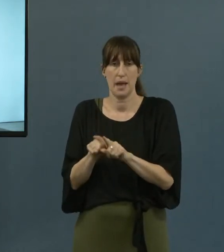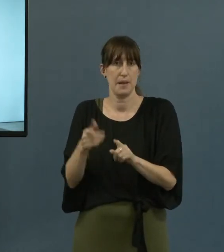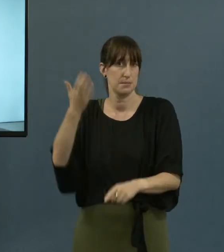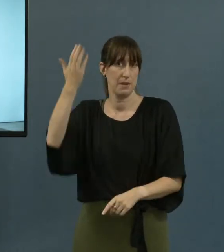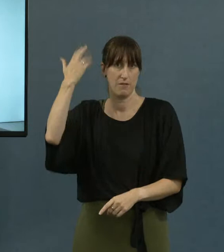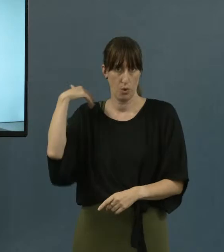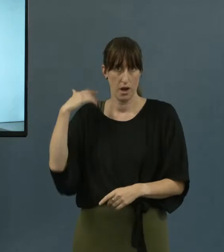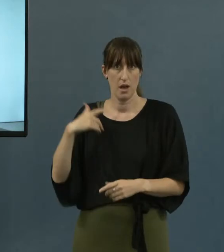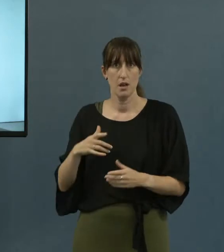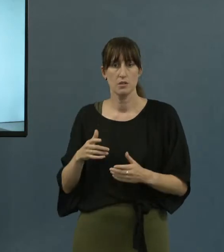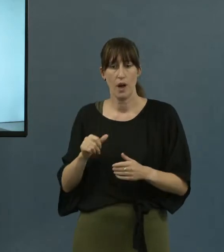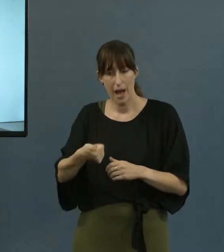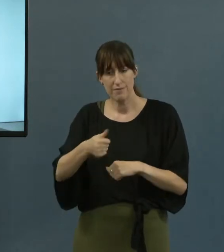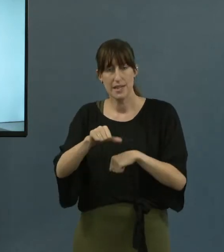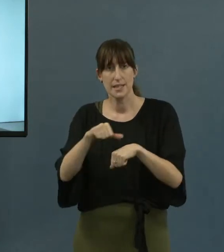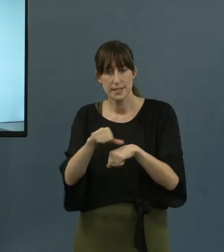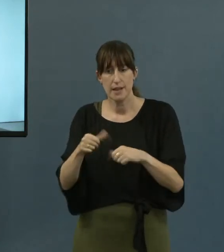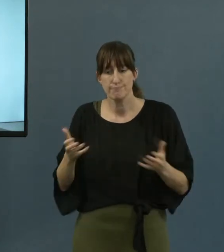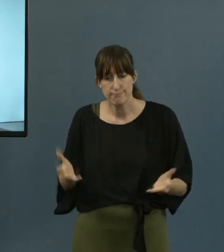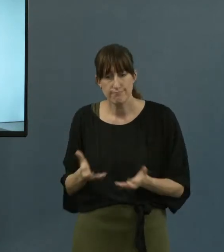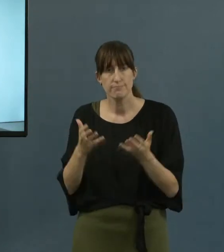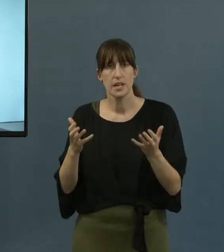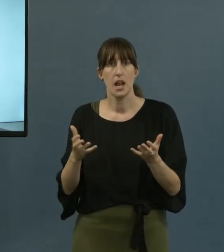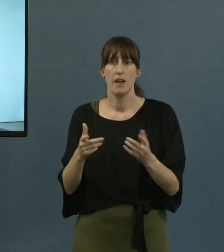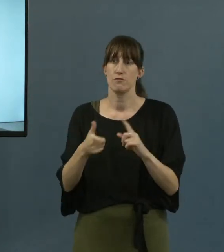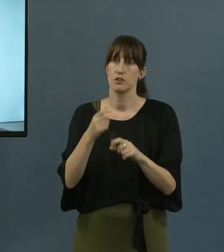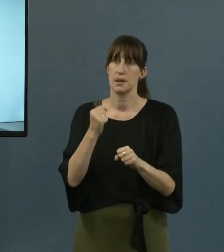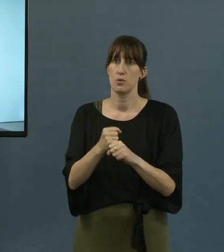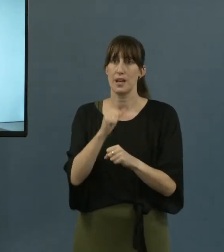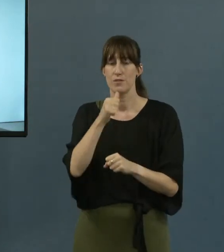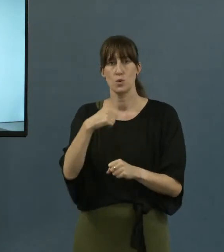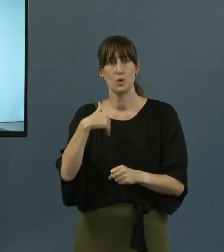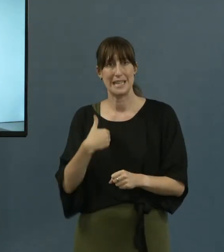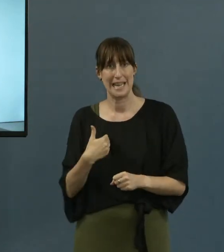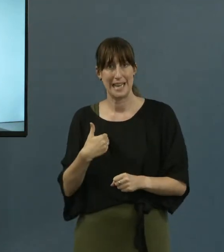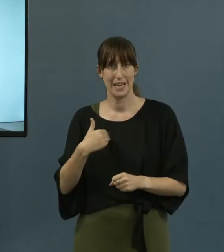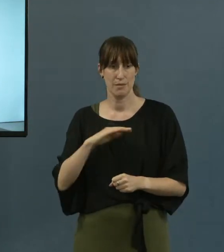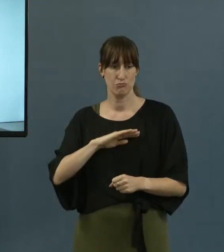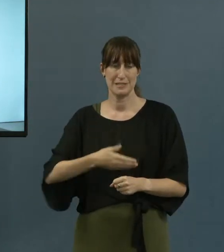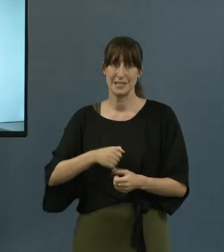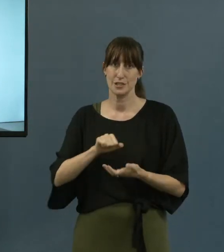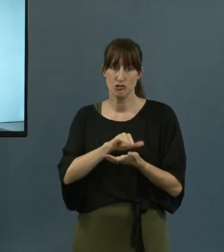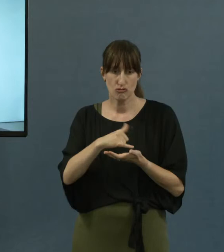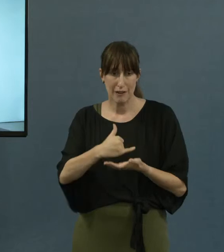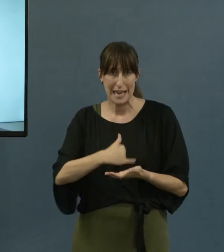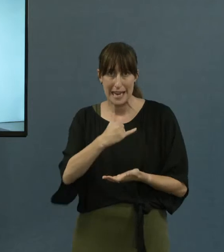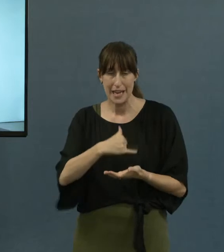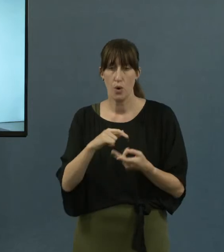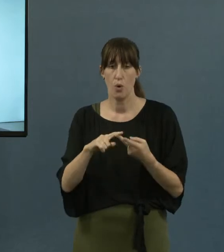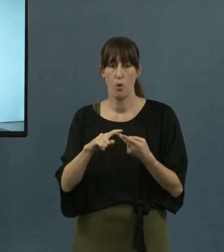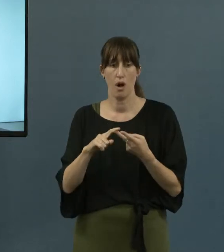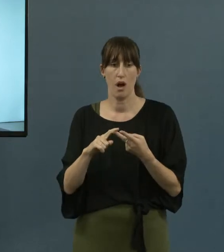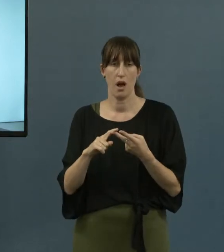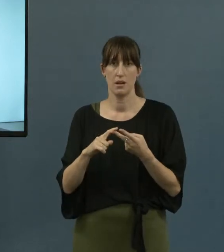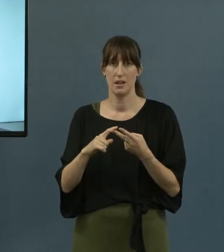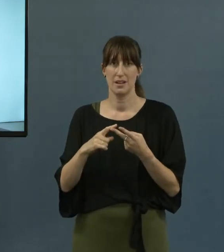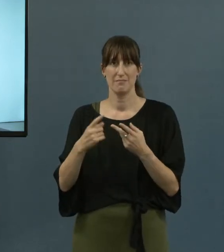this pandemic, so encouraging people who are due a mammogram